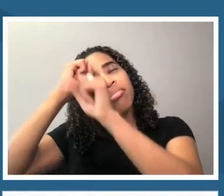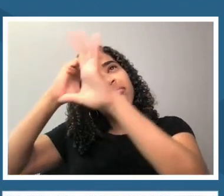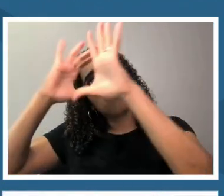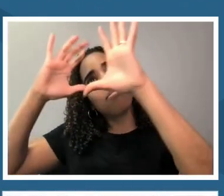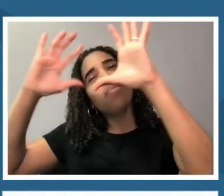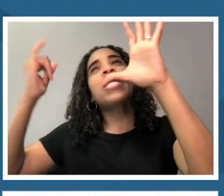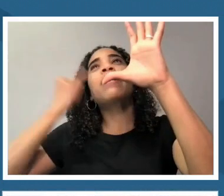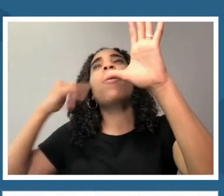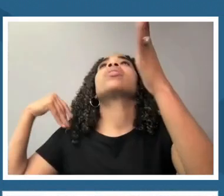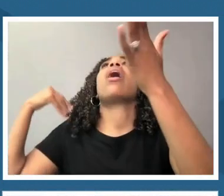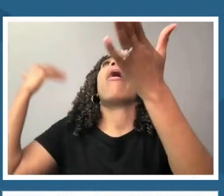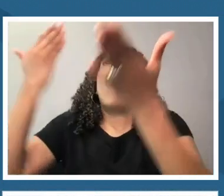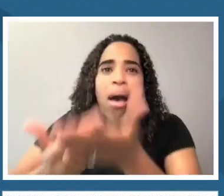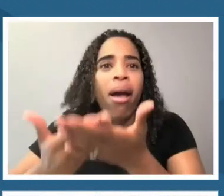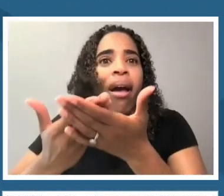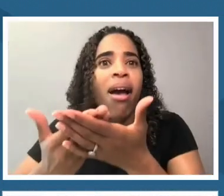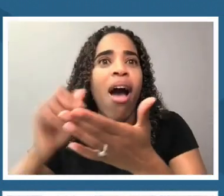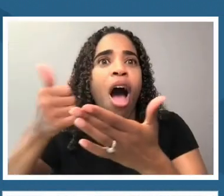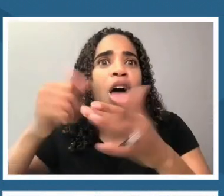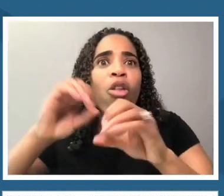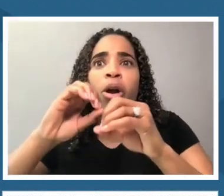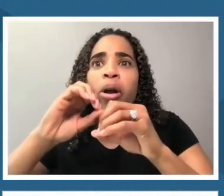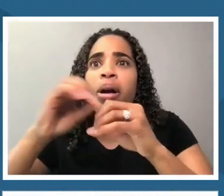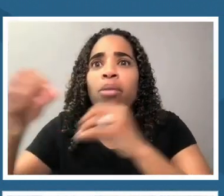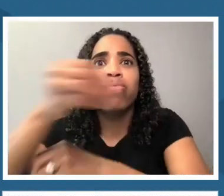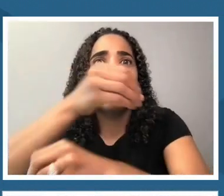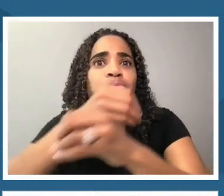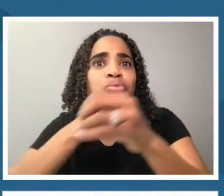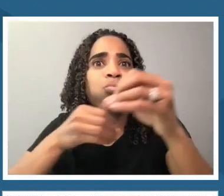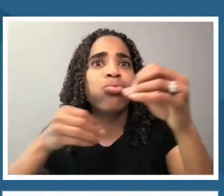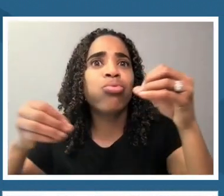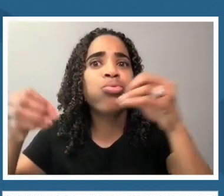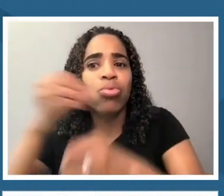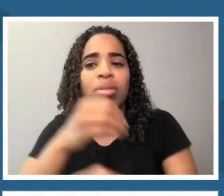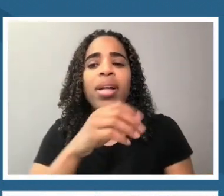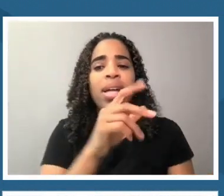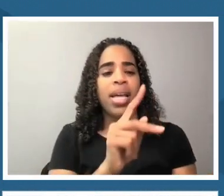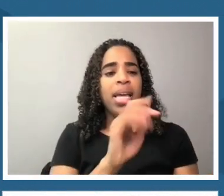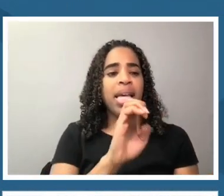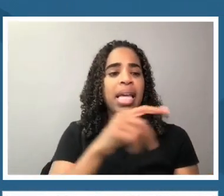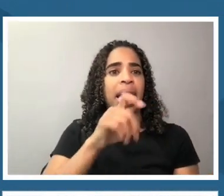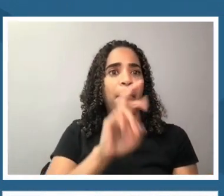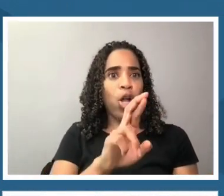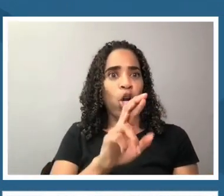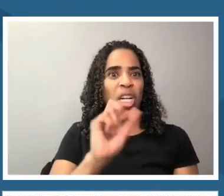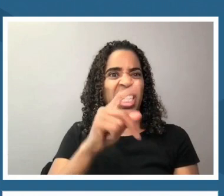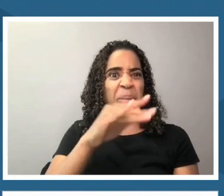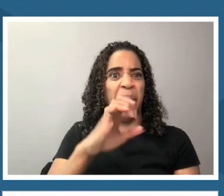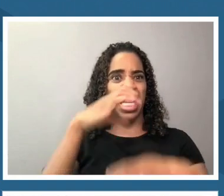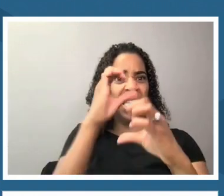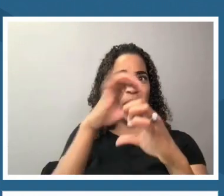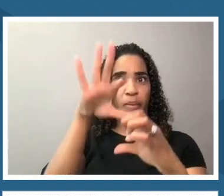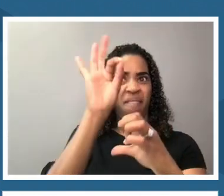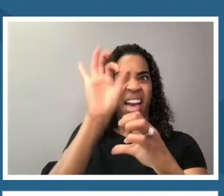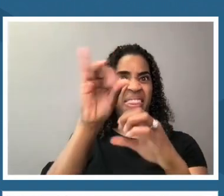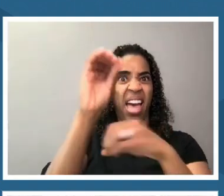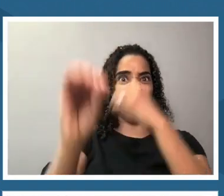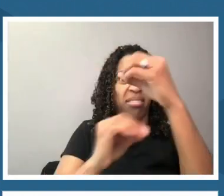case a world discovered by the kepler uh space telescope and